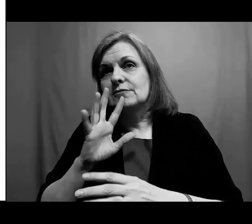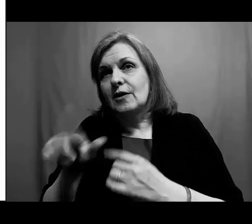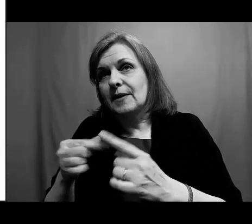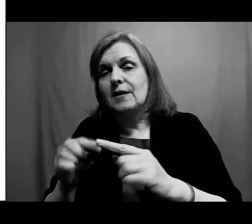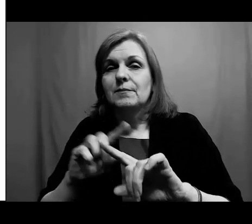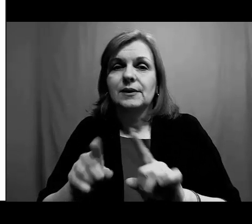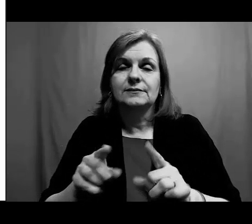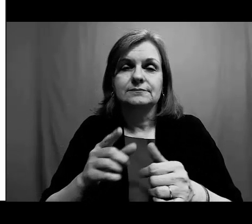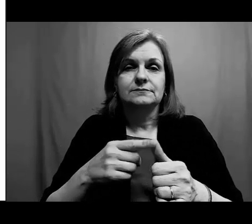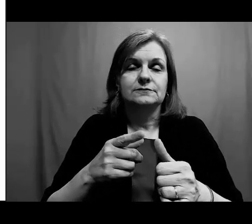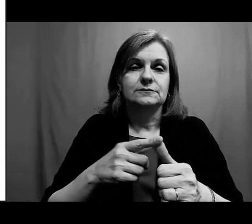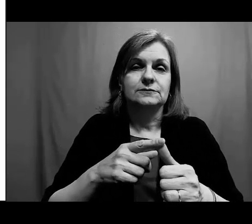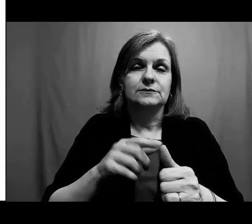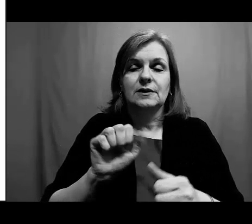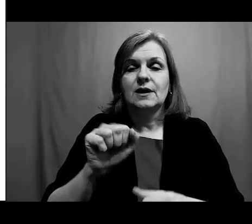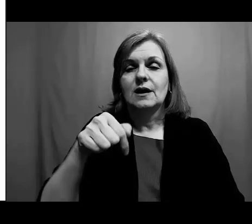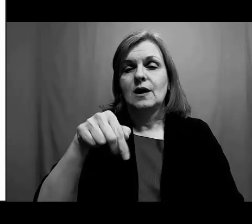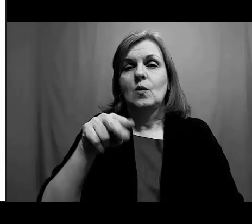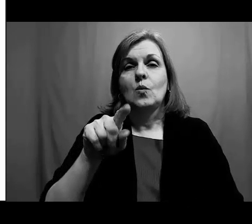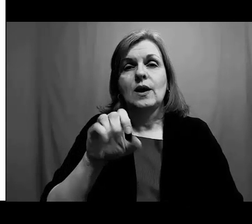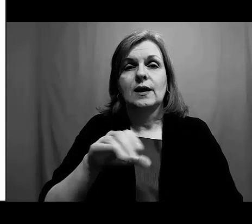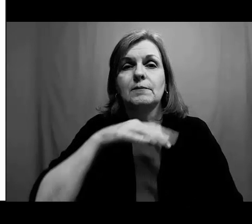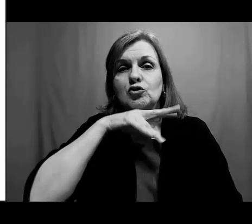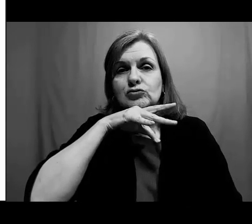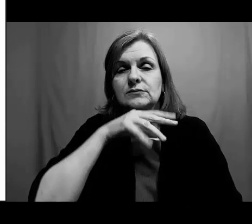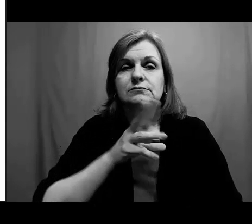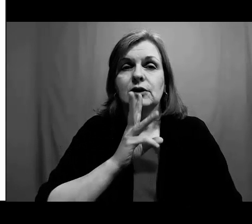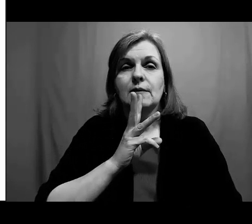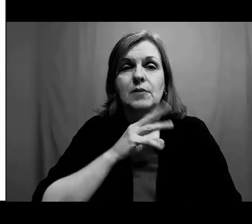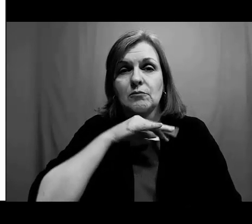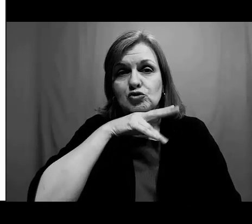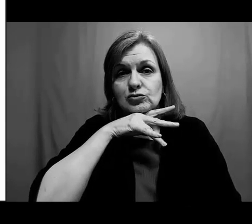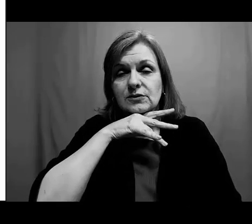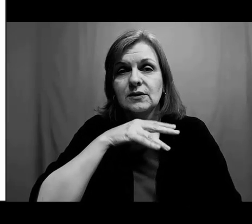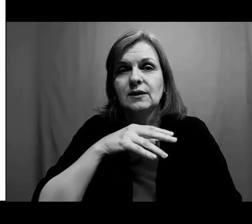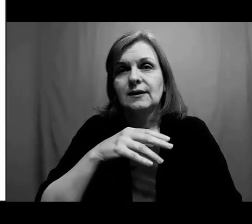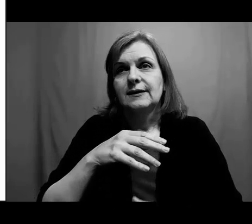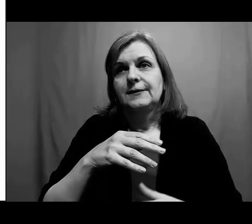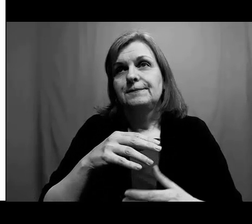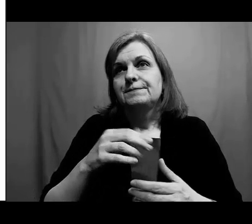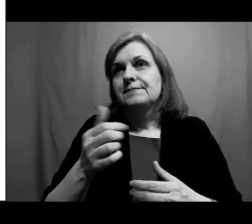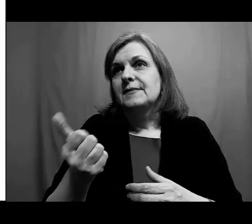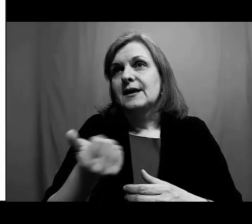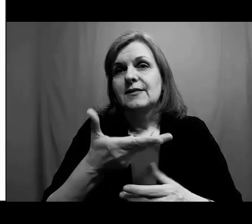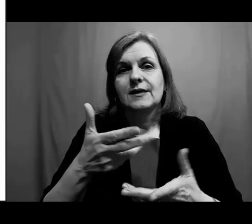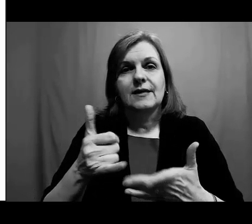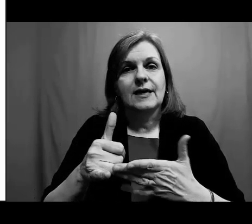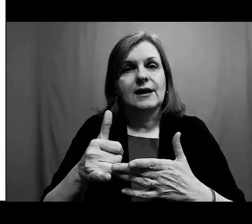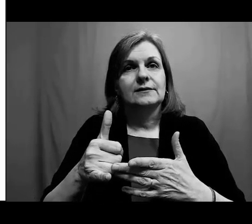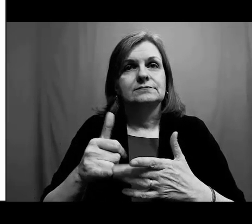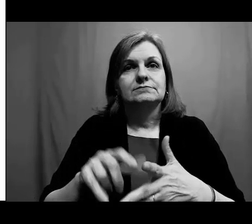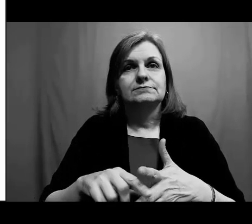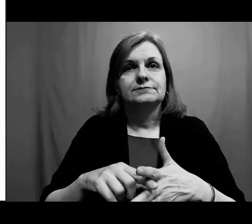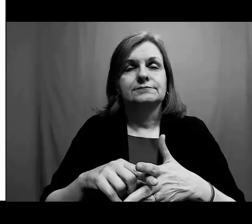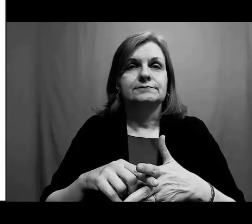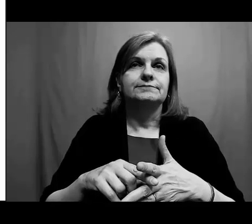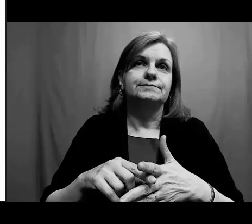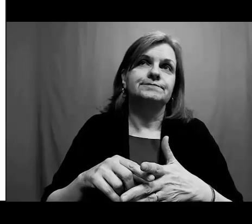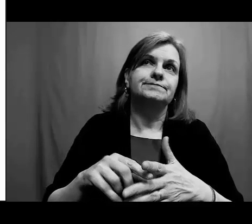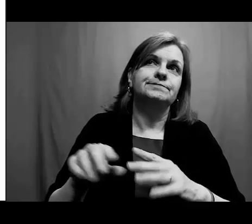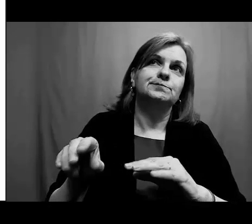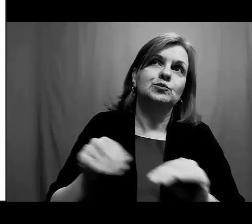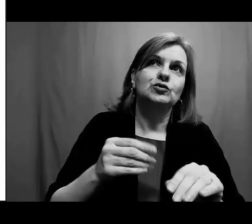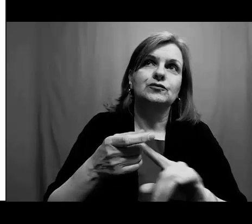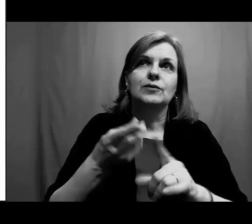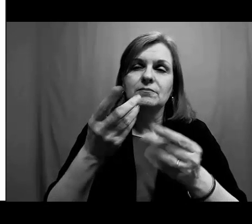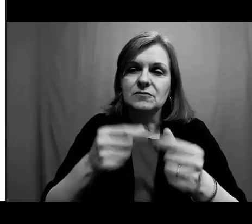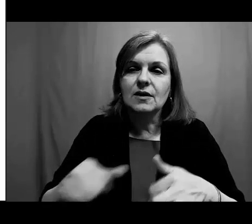but we look at aquatic pollutants -- anything that is going to move typically from